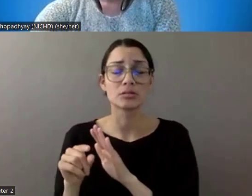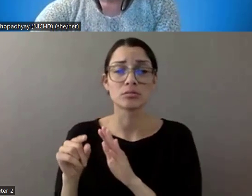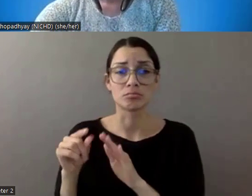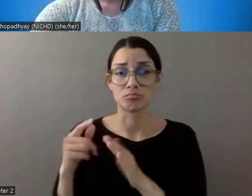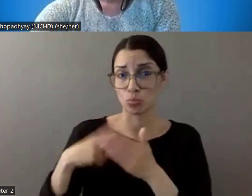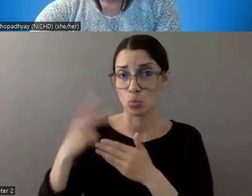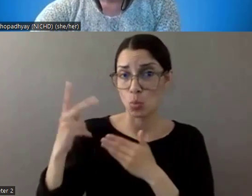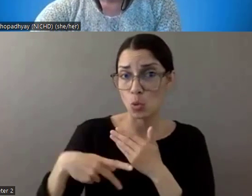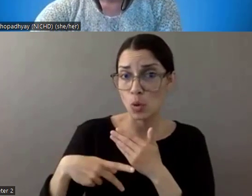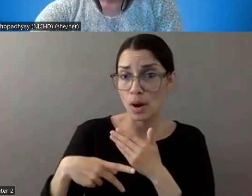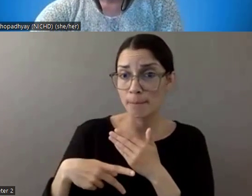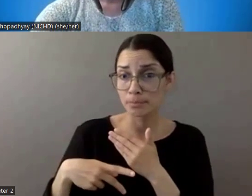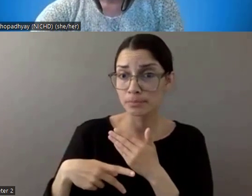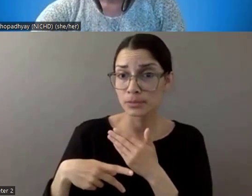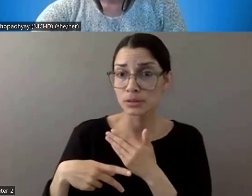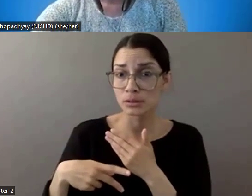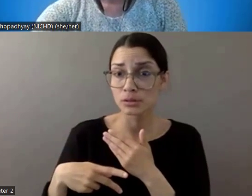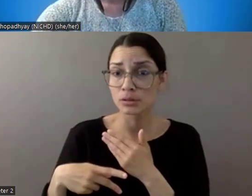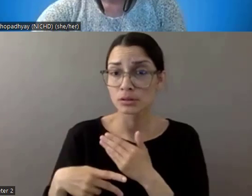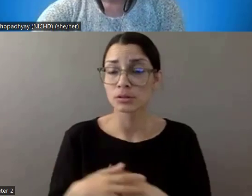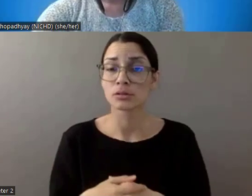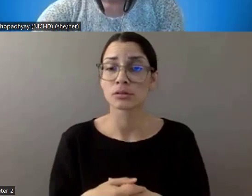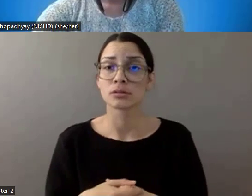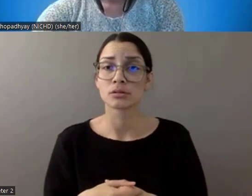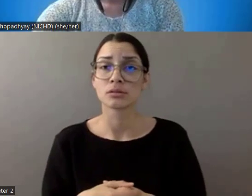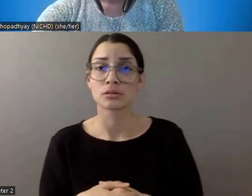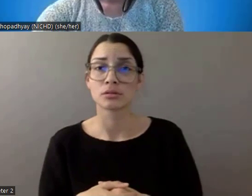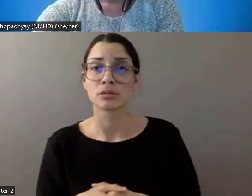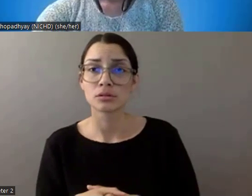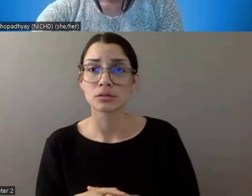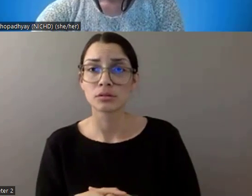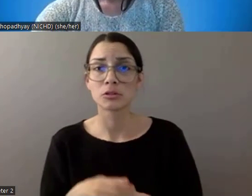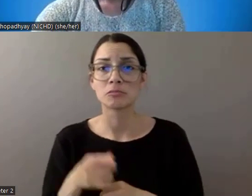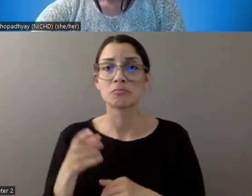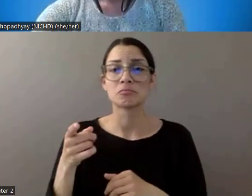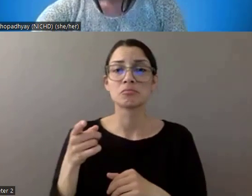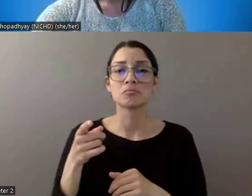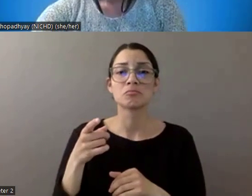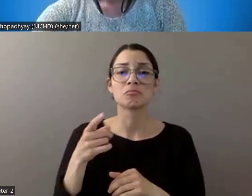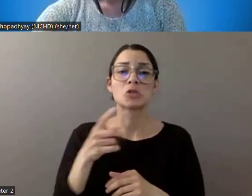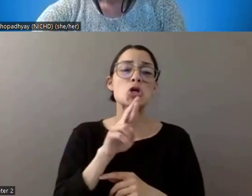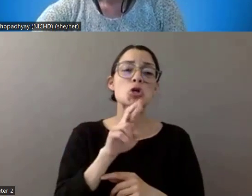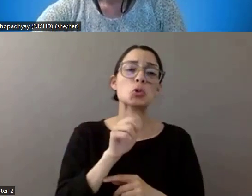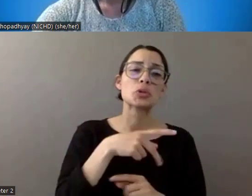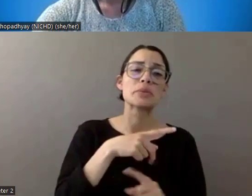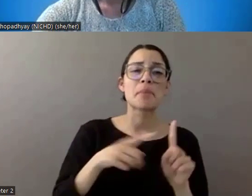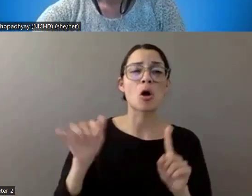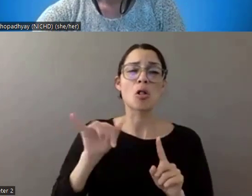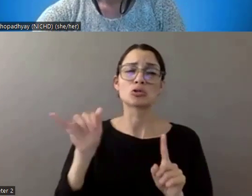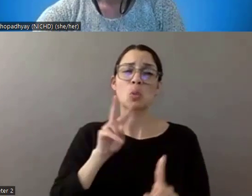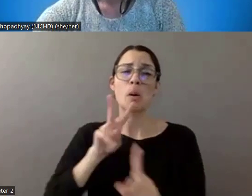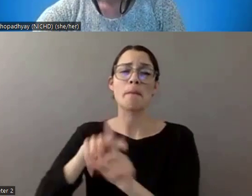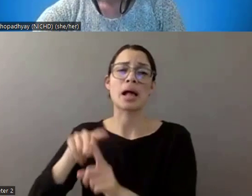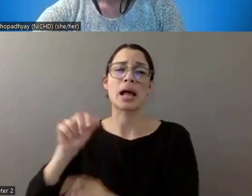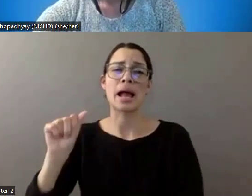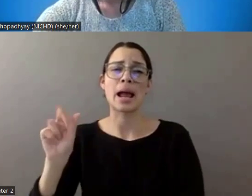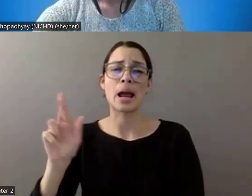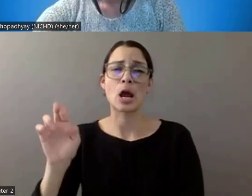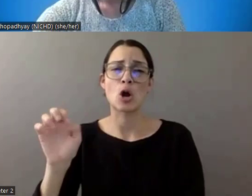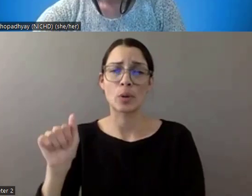This is for republication. I assume it also applies to AREA. "Do you suggest having the PI from the graduate program